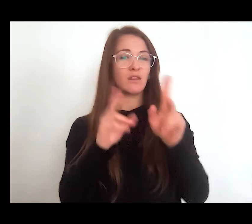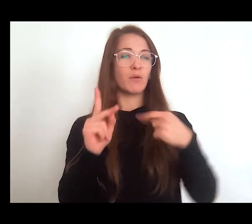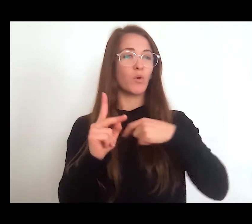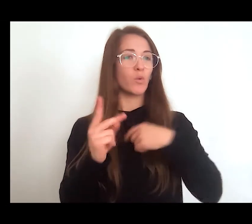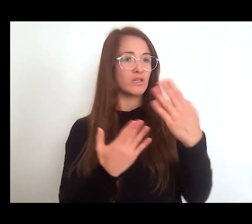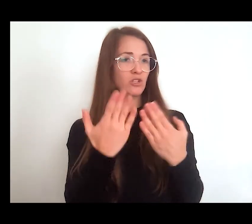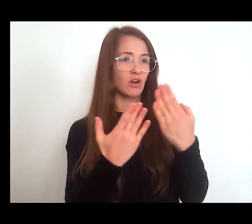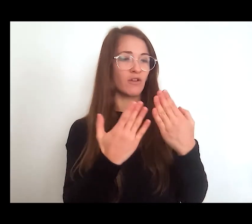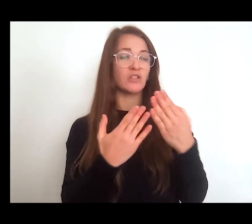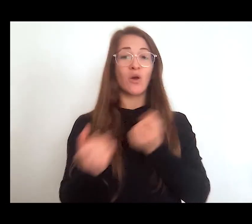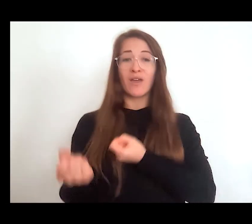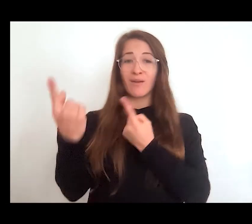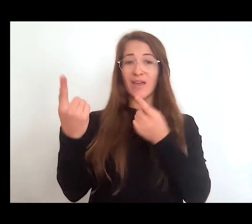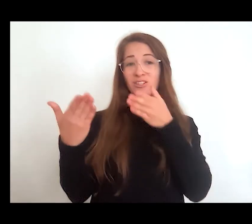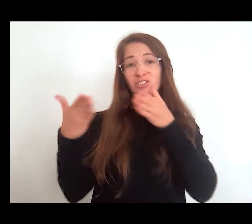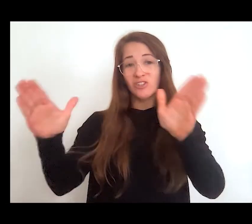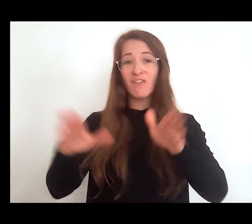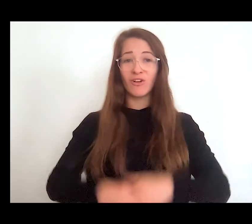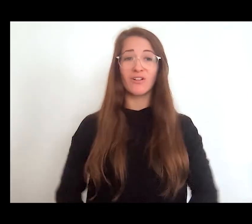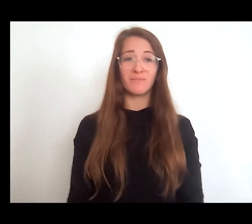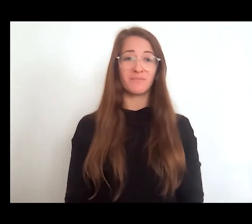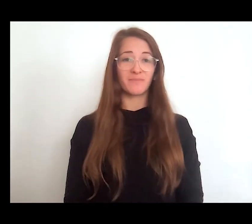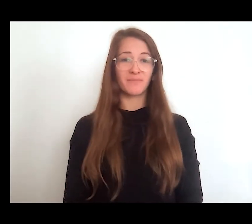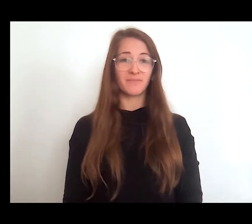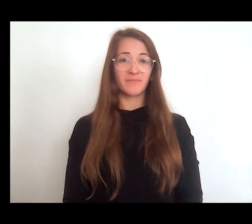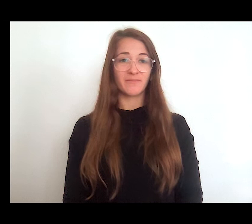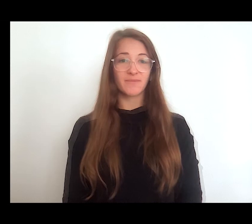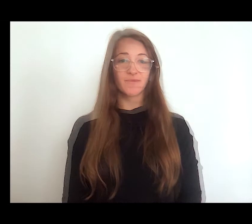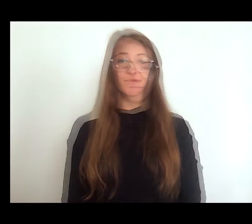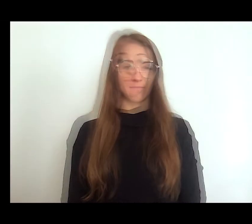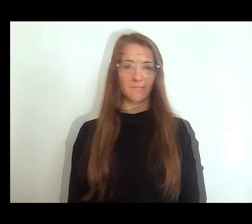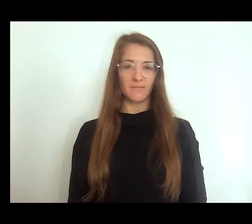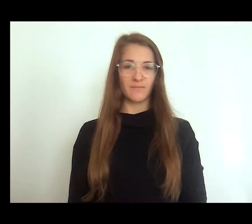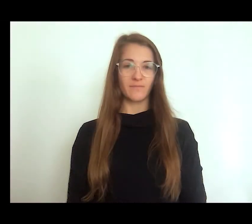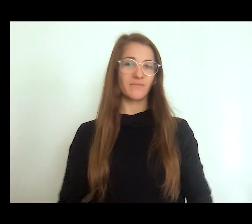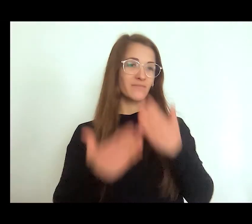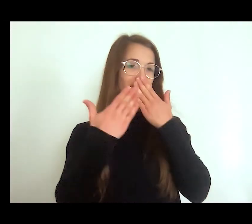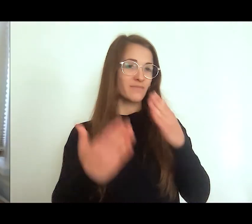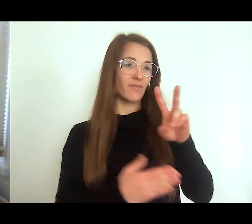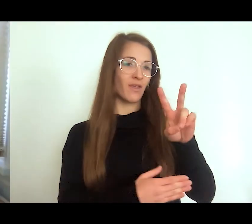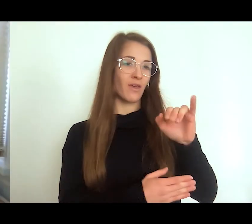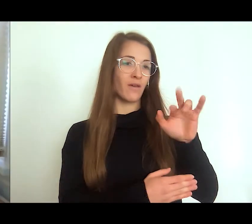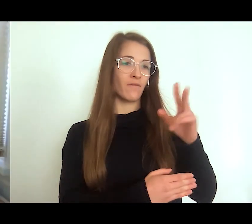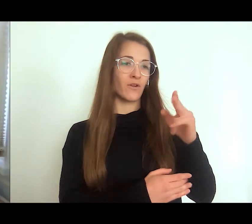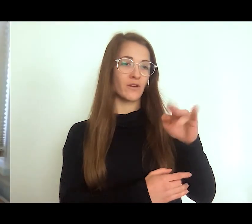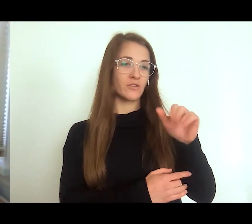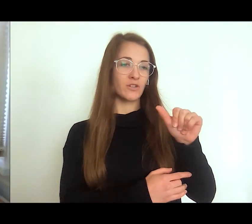FEELING TO THE PEOPLE WHO WE SERVE. I THINK COMPASSION IN GENERAL. THANK YOU.